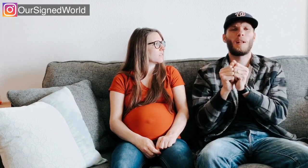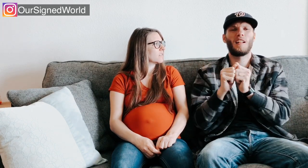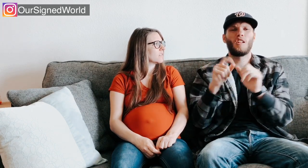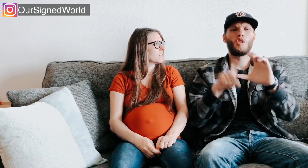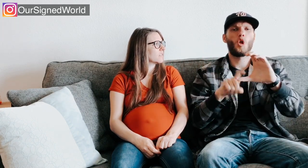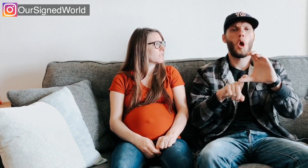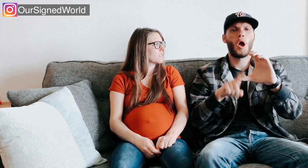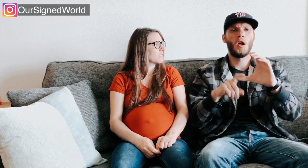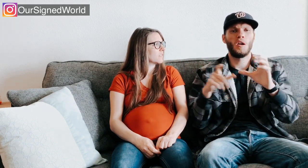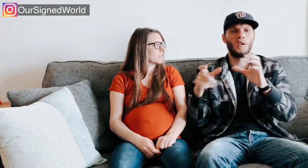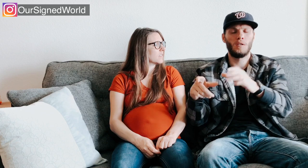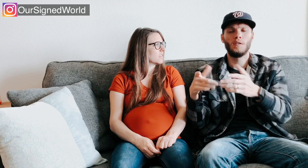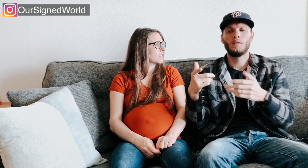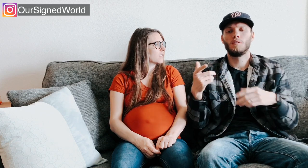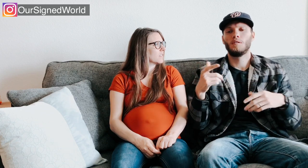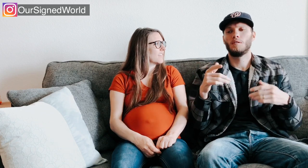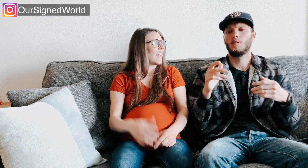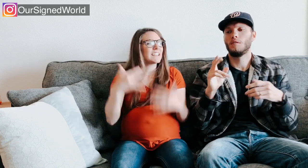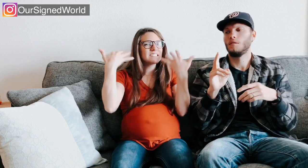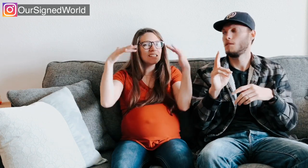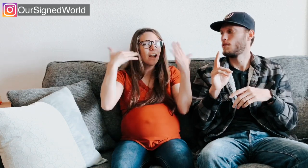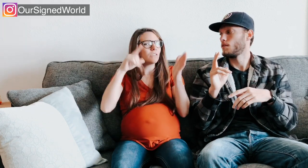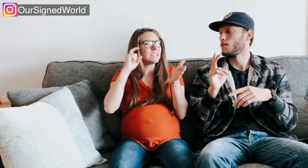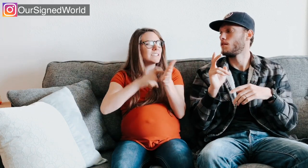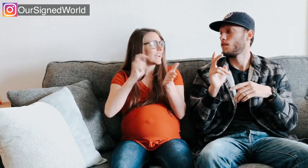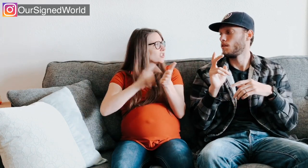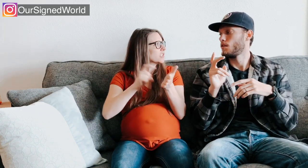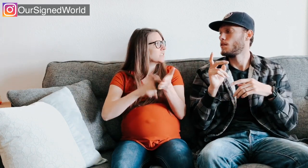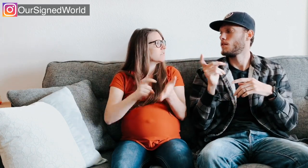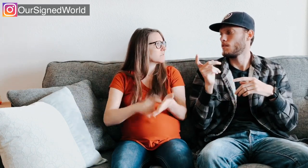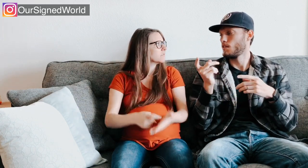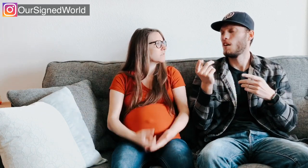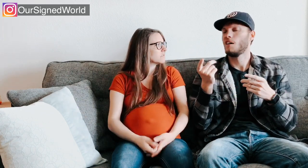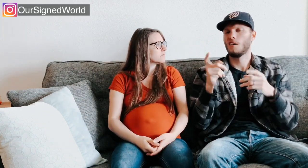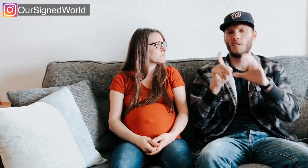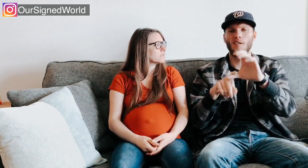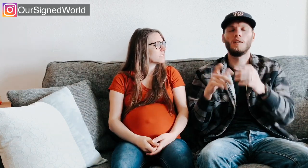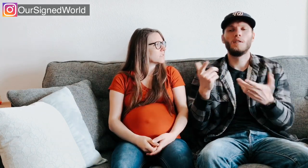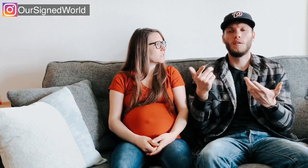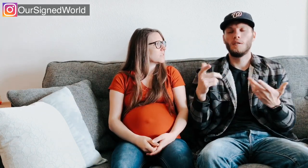which is connected to an alarm clock, it has sound detection.